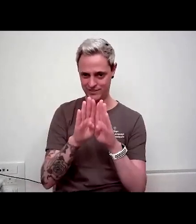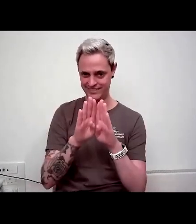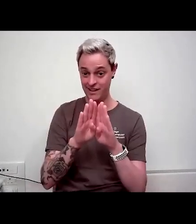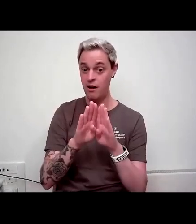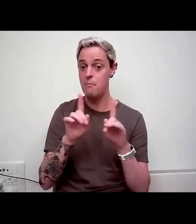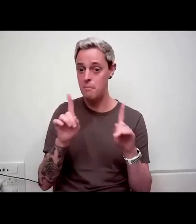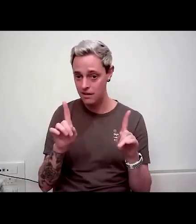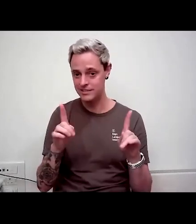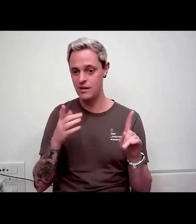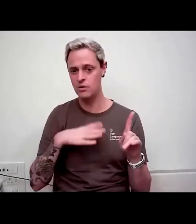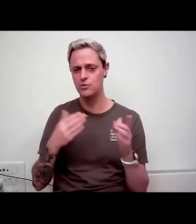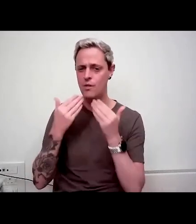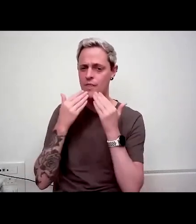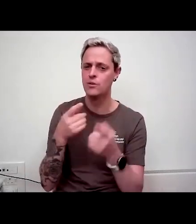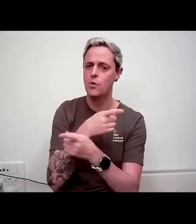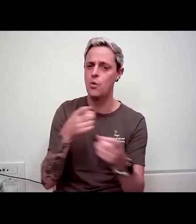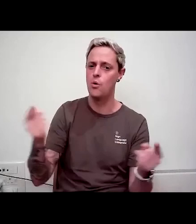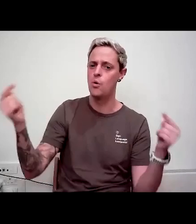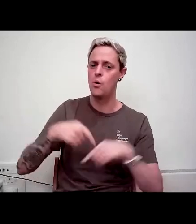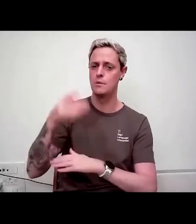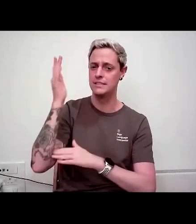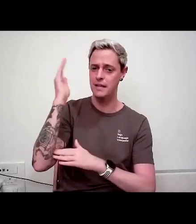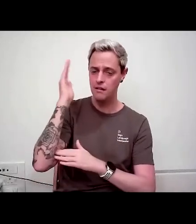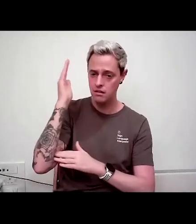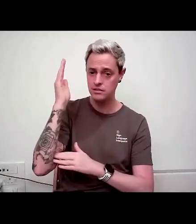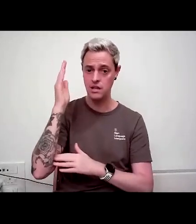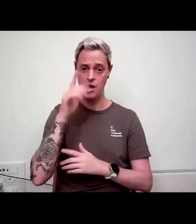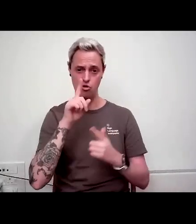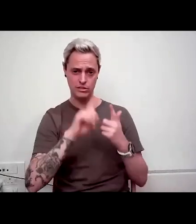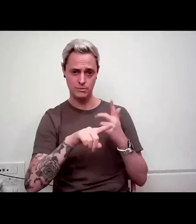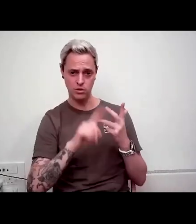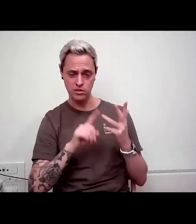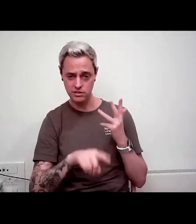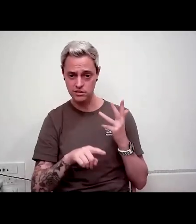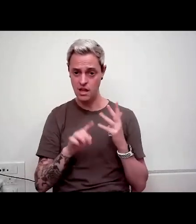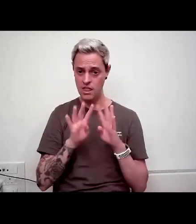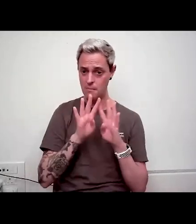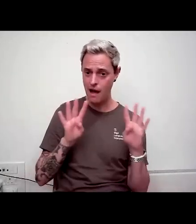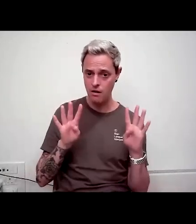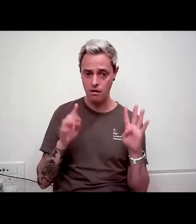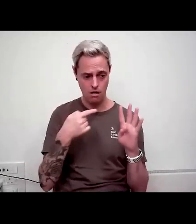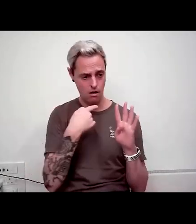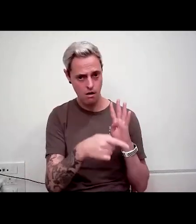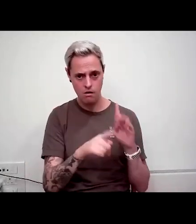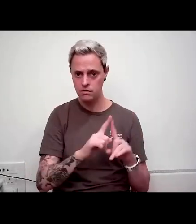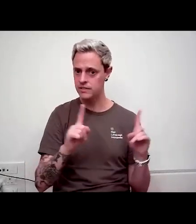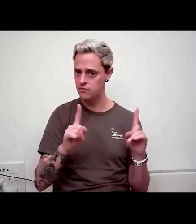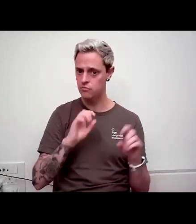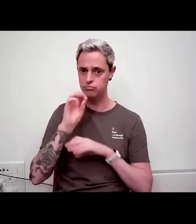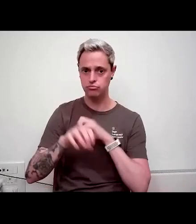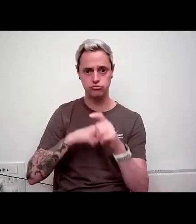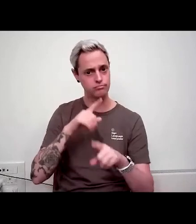all the respondents, all the panellists. Each one of you have given us, so much so rich input